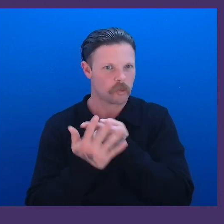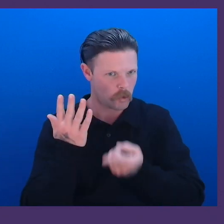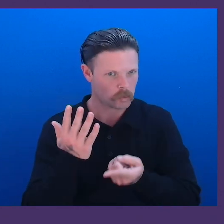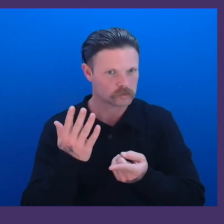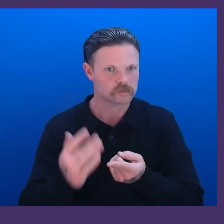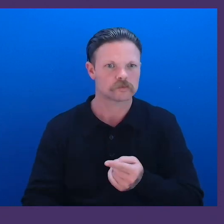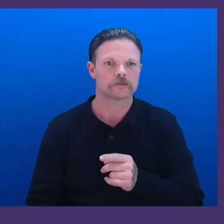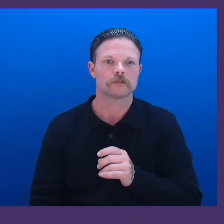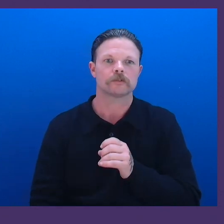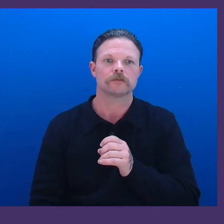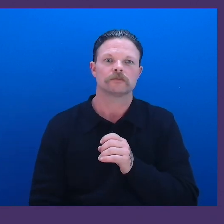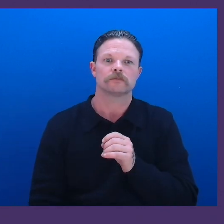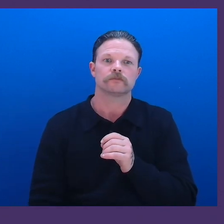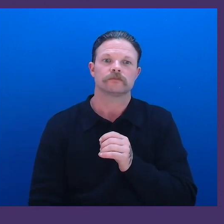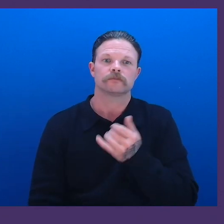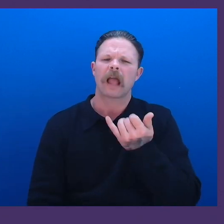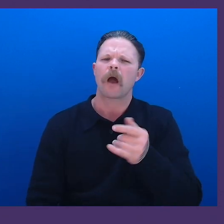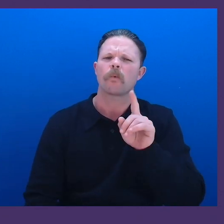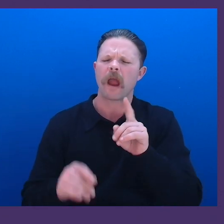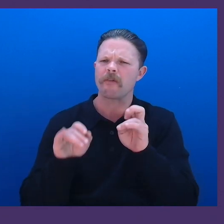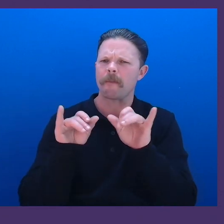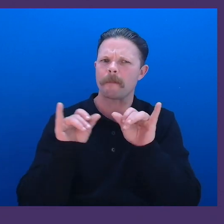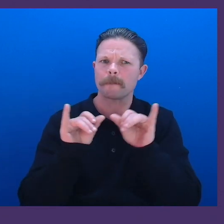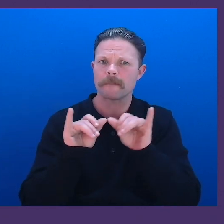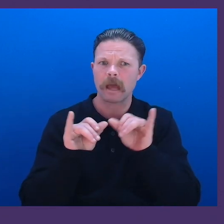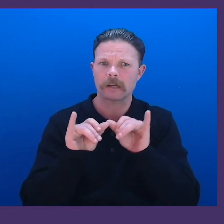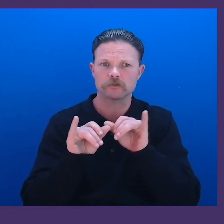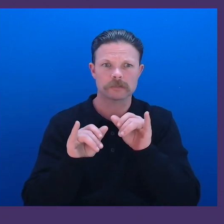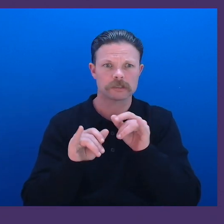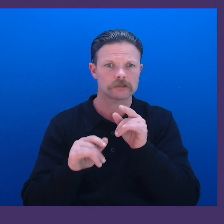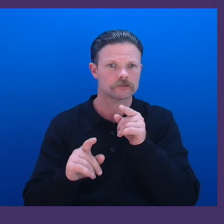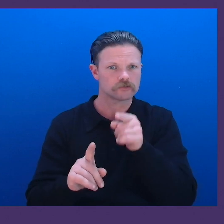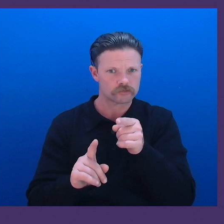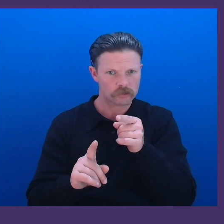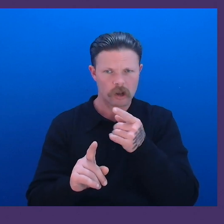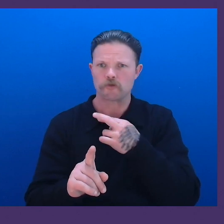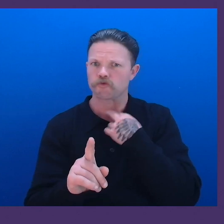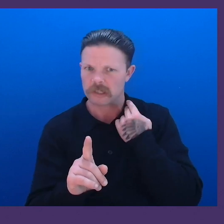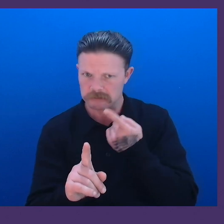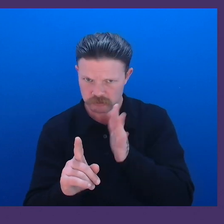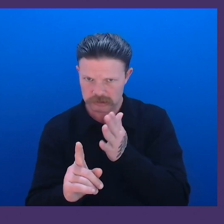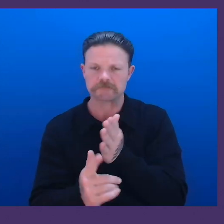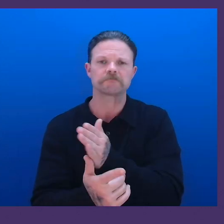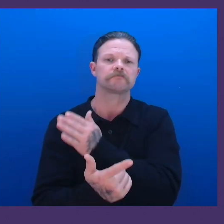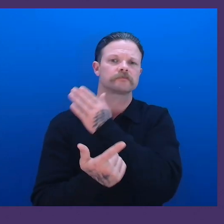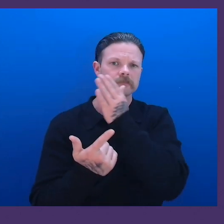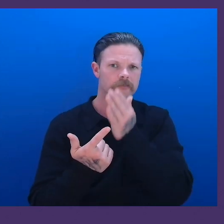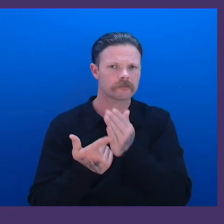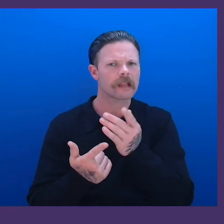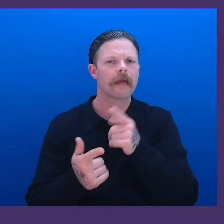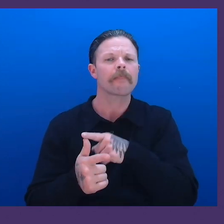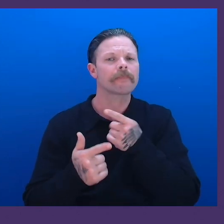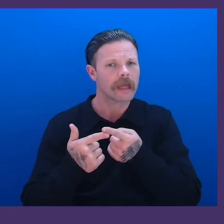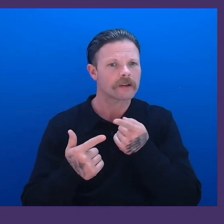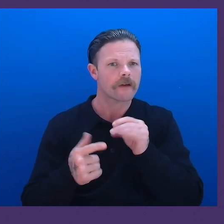you have mapped your risks, you measure them. So, what's next? Then, of course, we want to see for the ways to mitigate them.